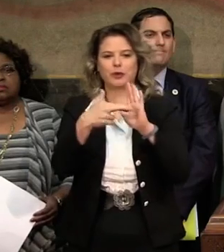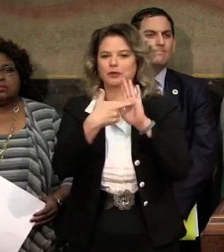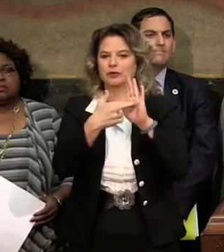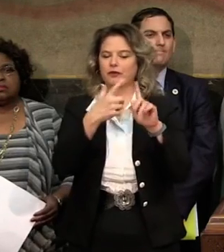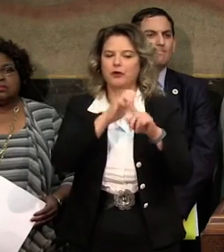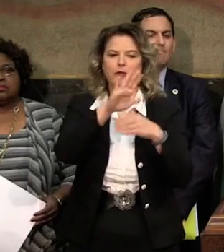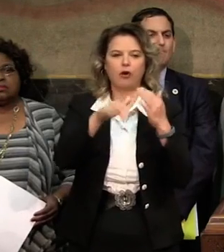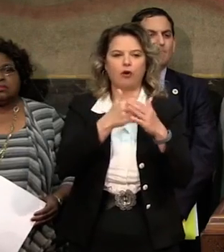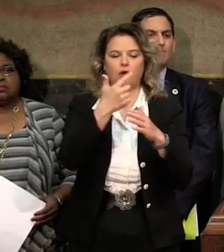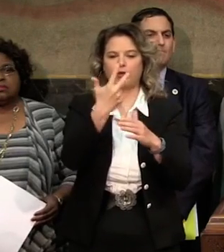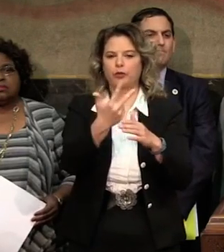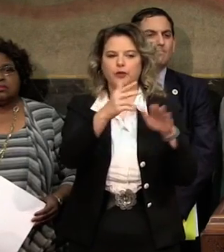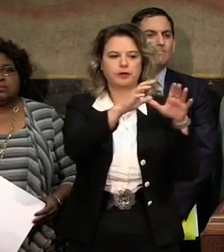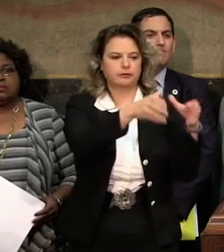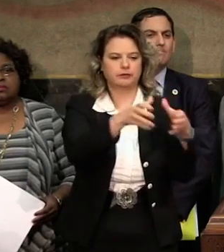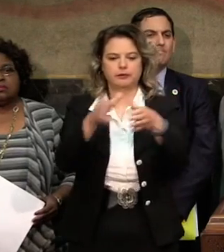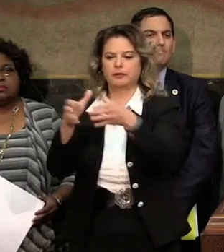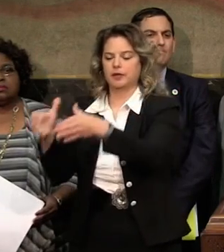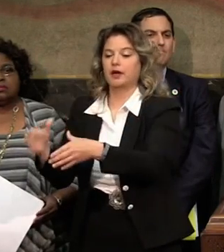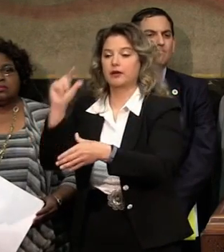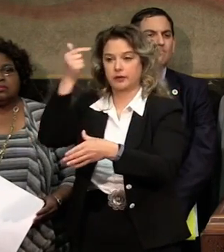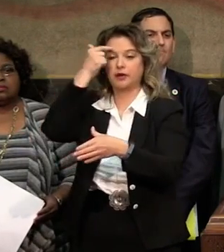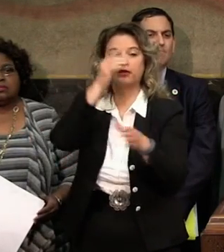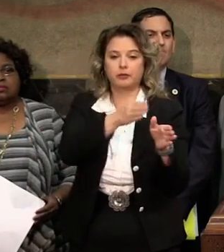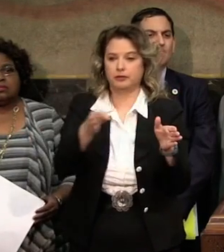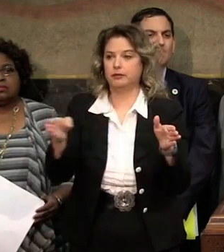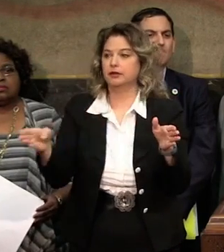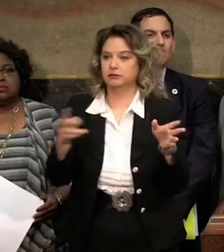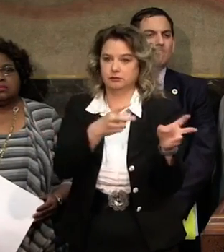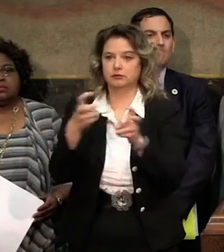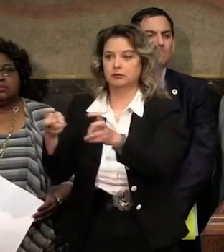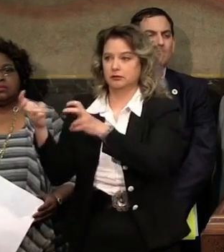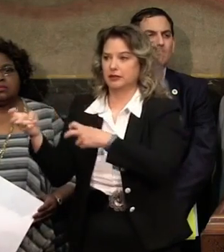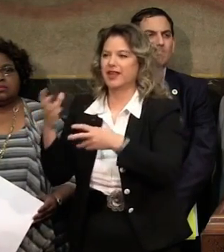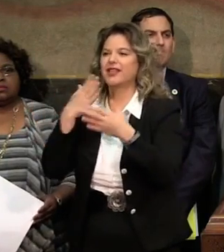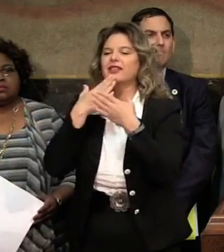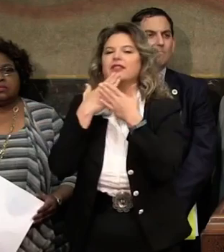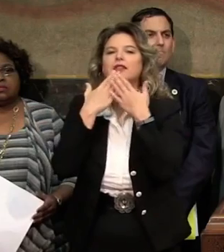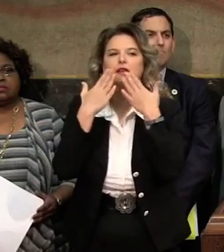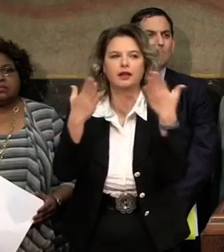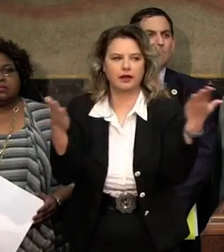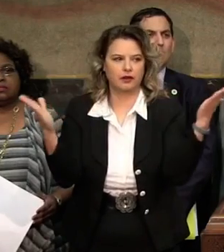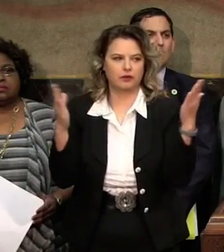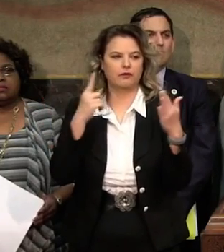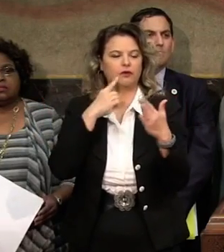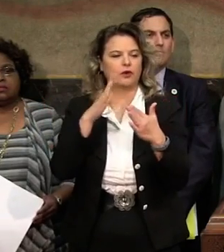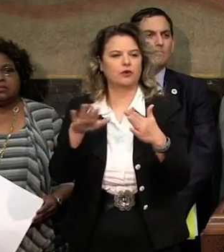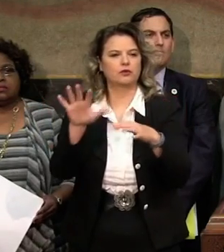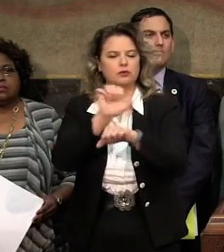branches of government thank you for your tremendous work thank you for your